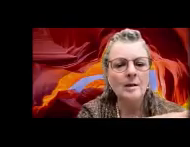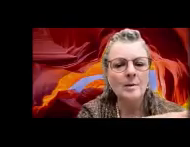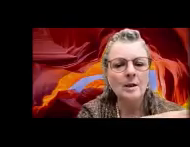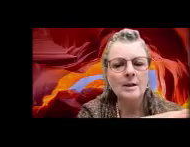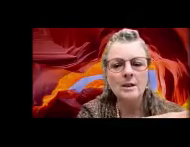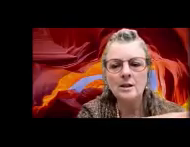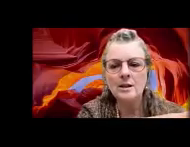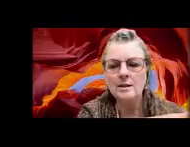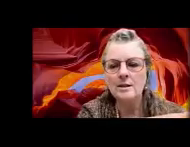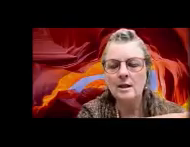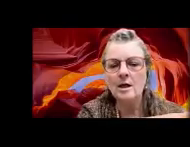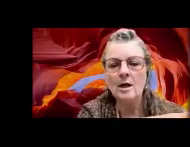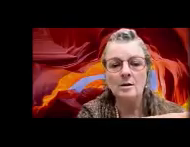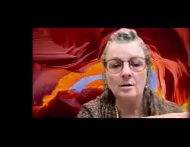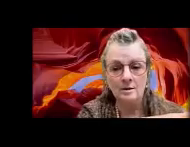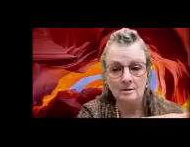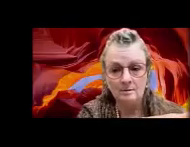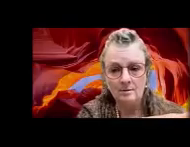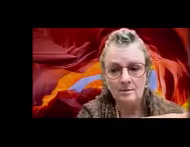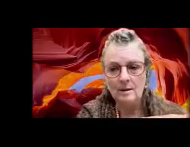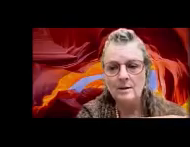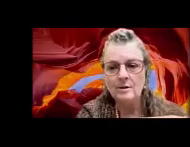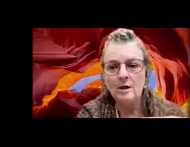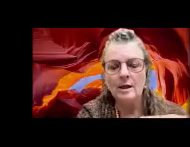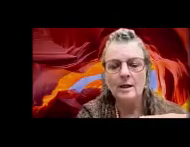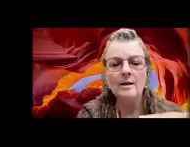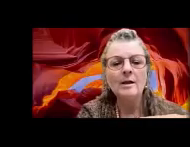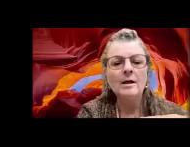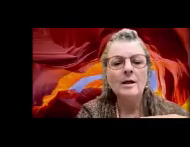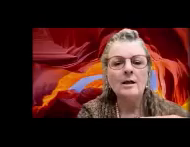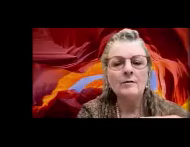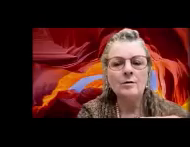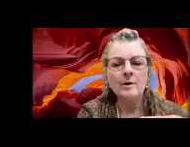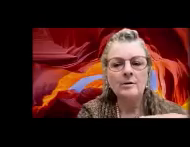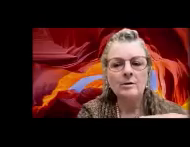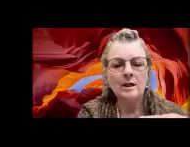clinician is the color drawing, and if you're red, green,